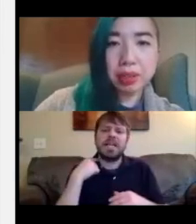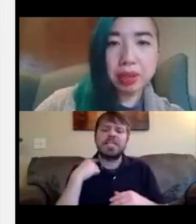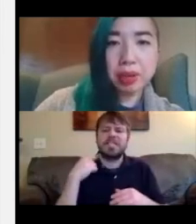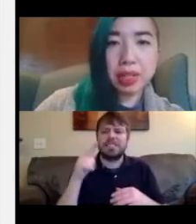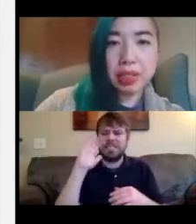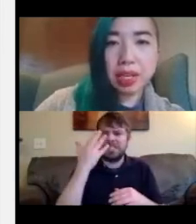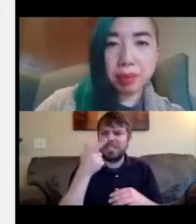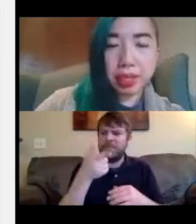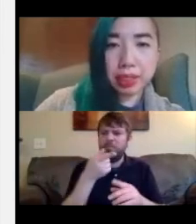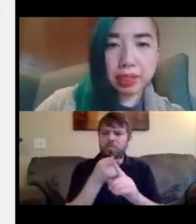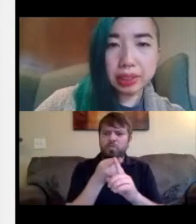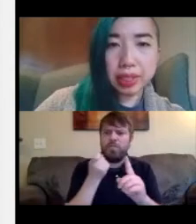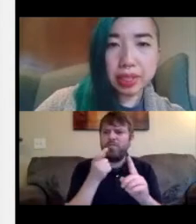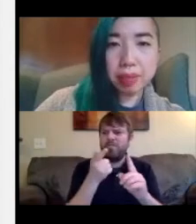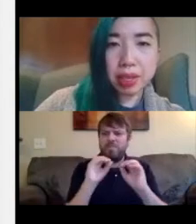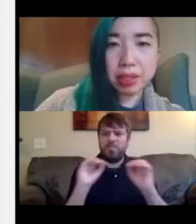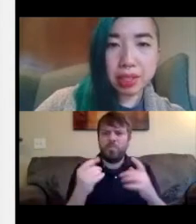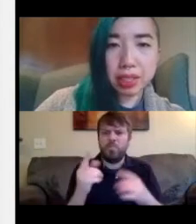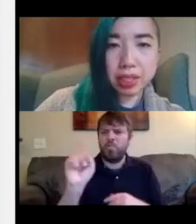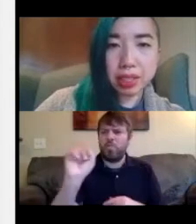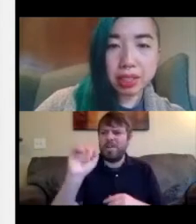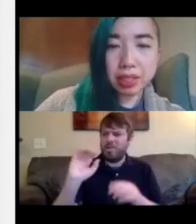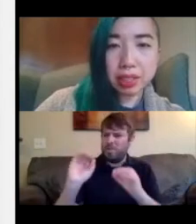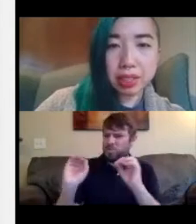Nowhere is not a place. It is a modulation .......